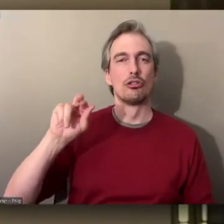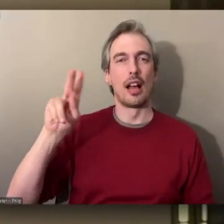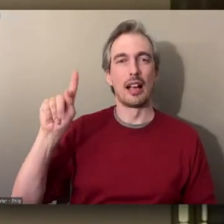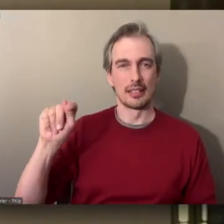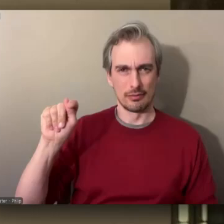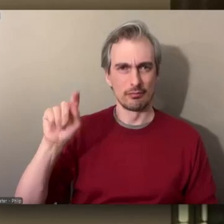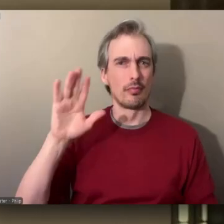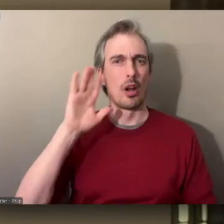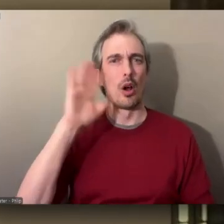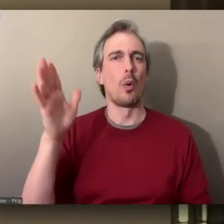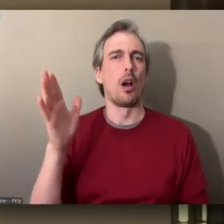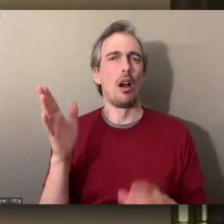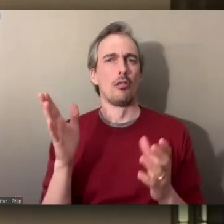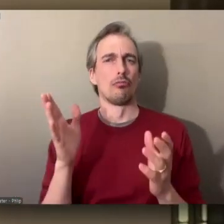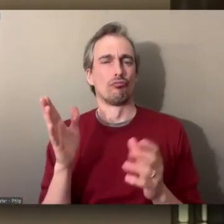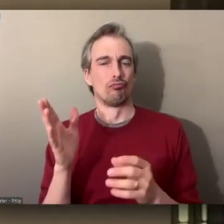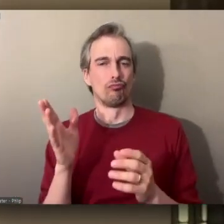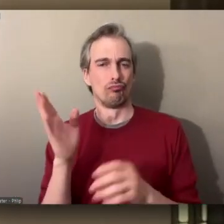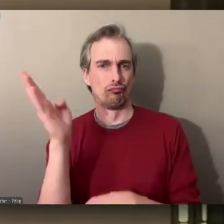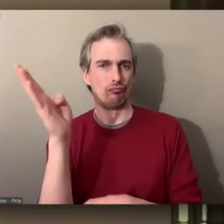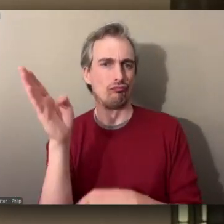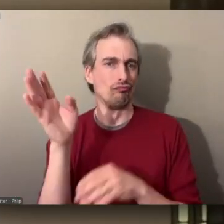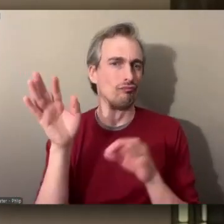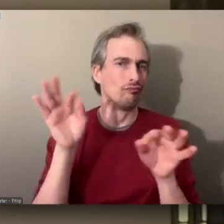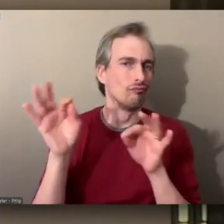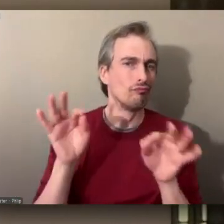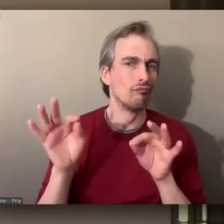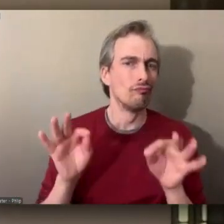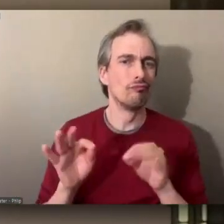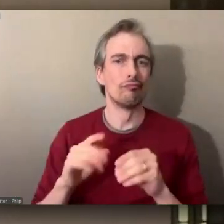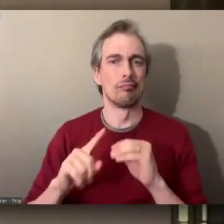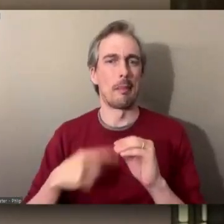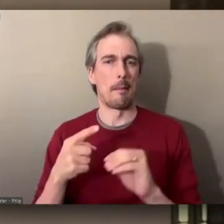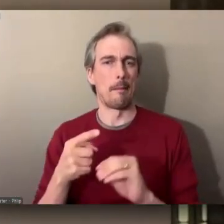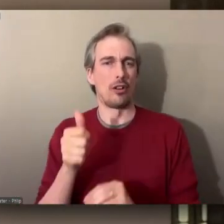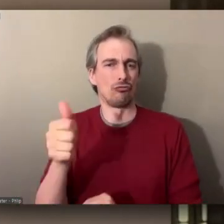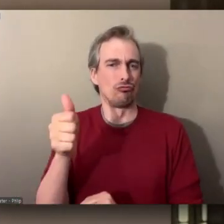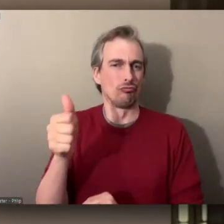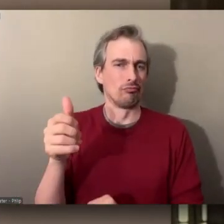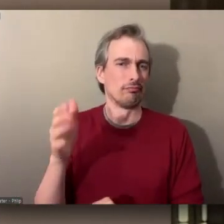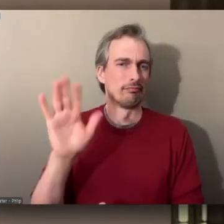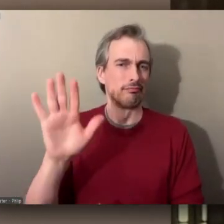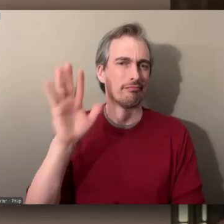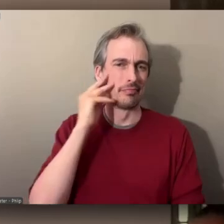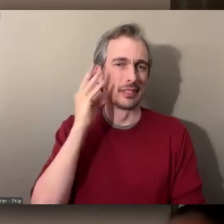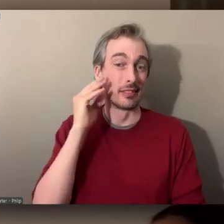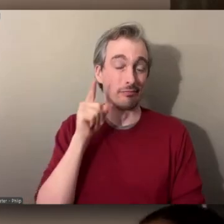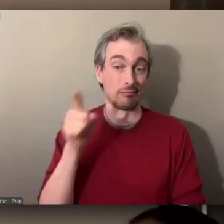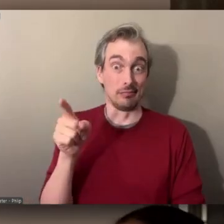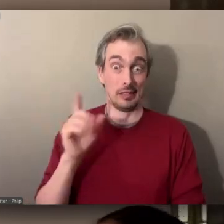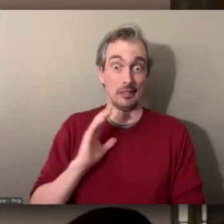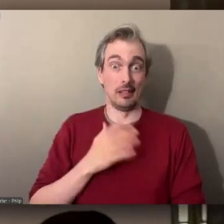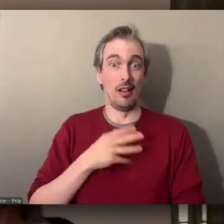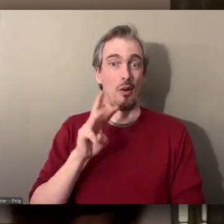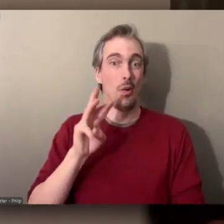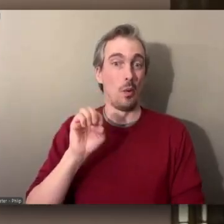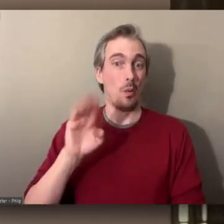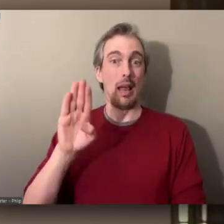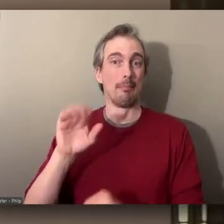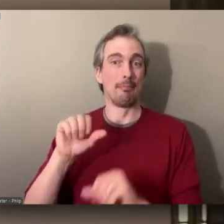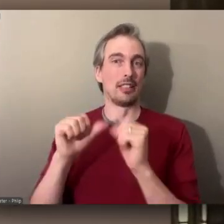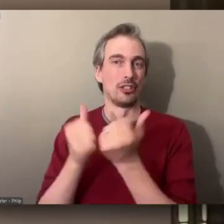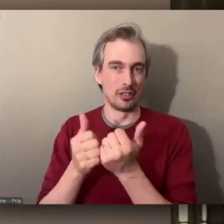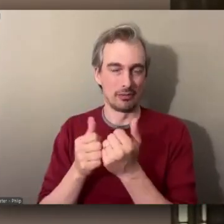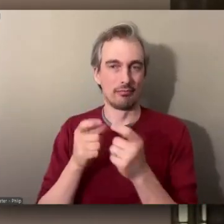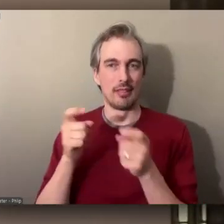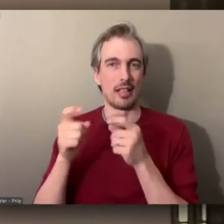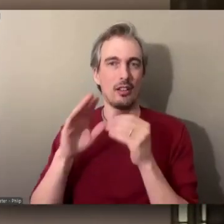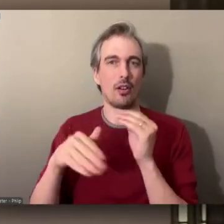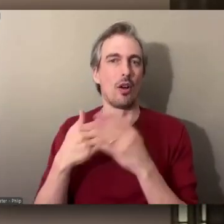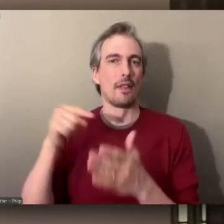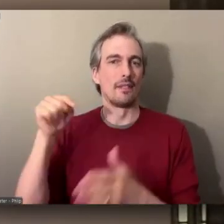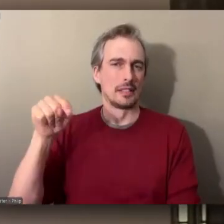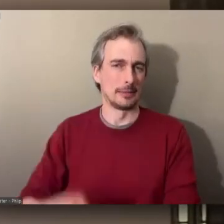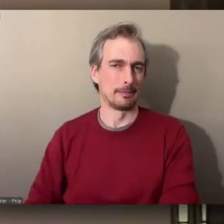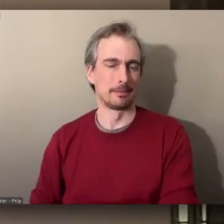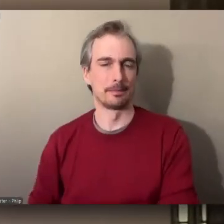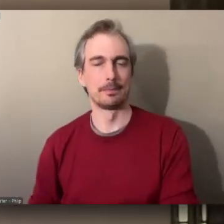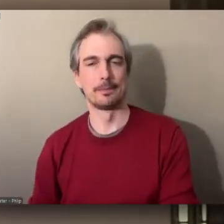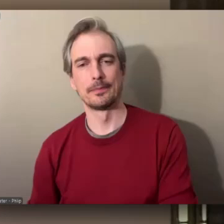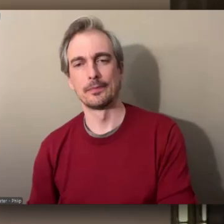to be a web agency doing all of this. So... NATALIE: Thank you. I will not take credit for